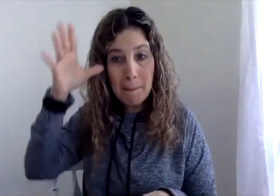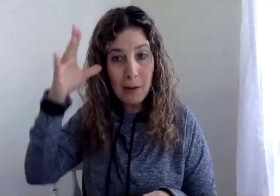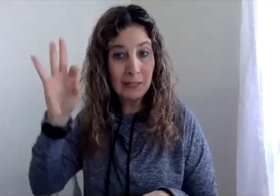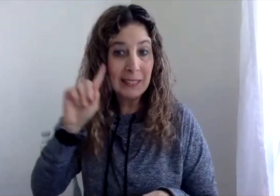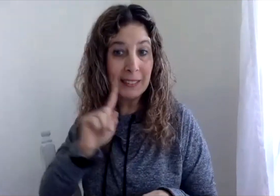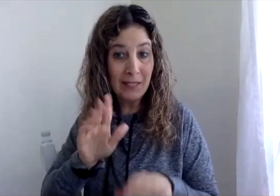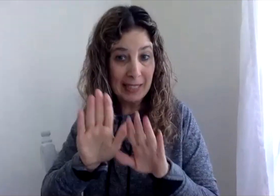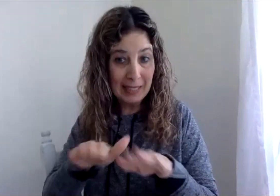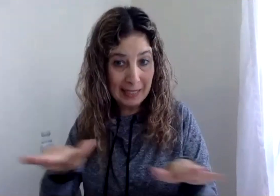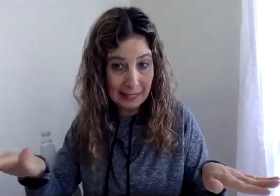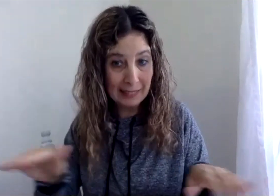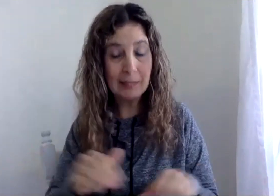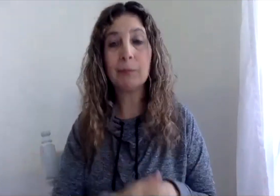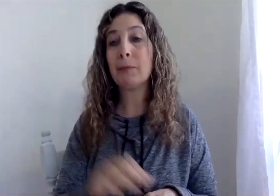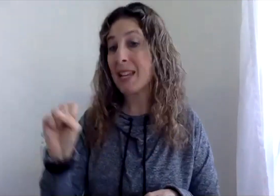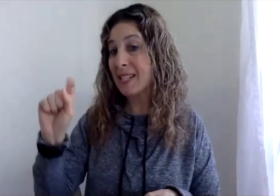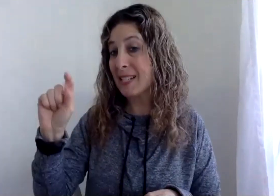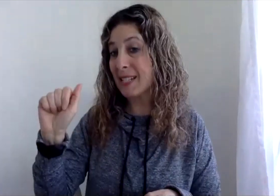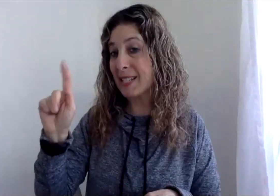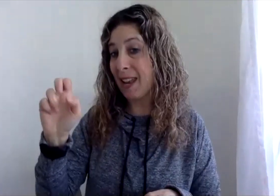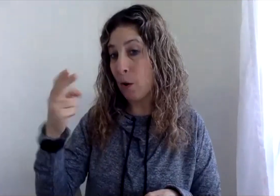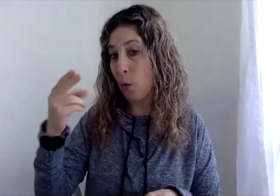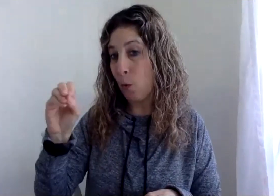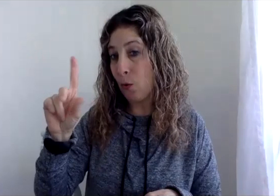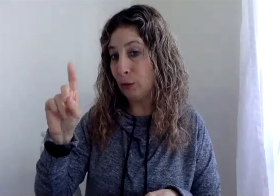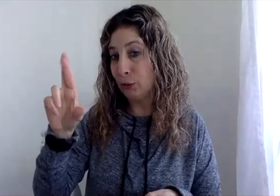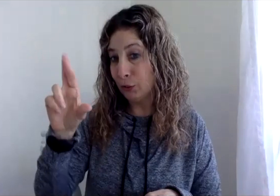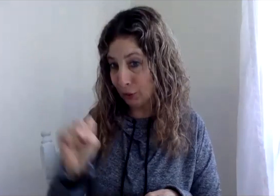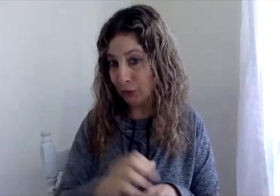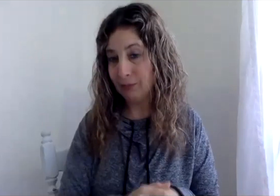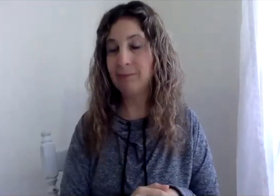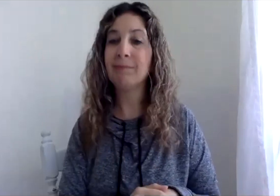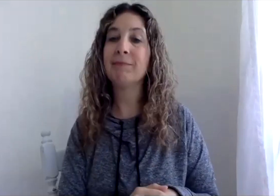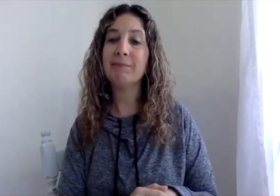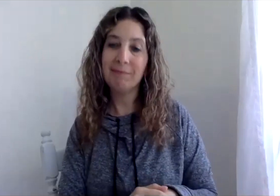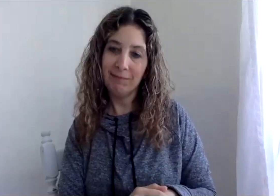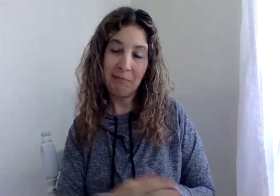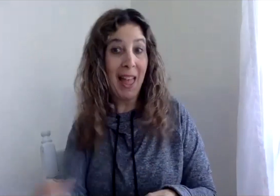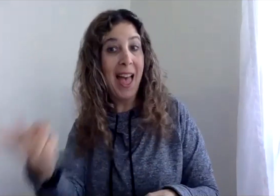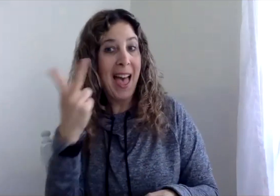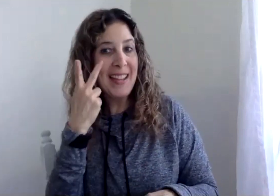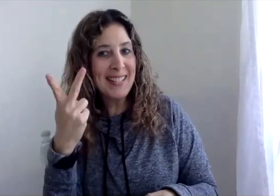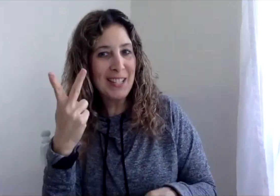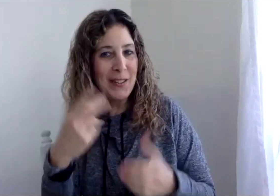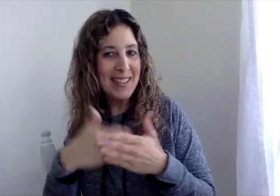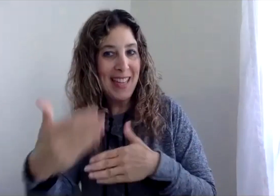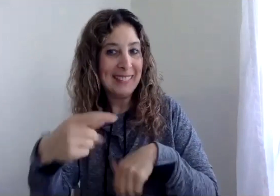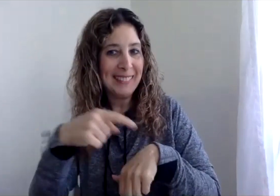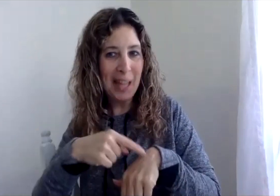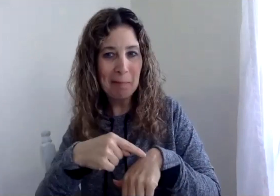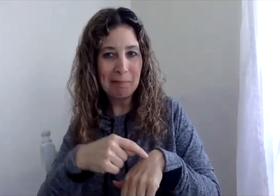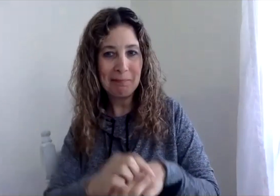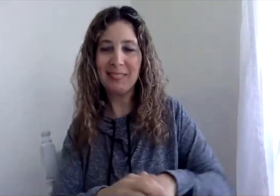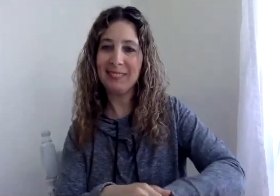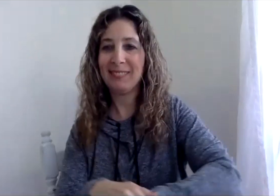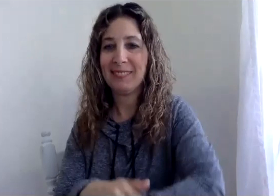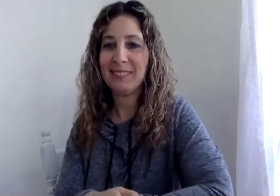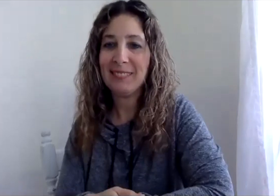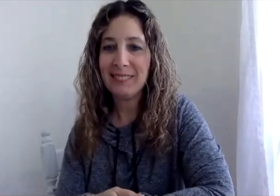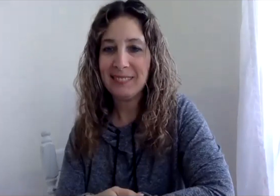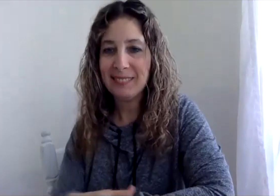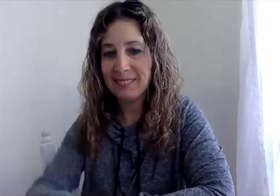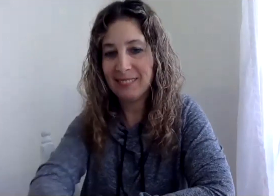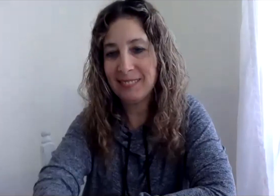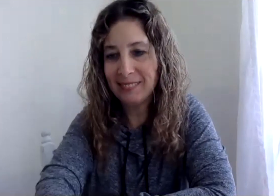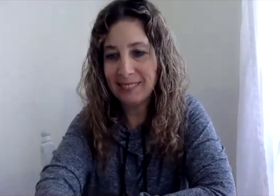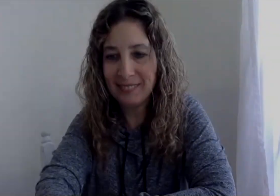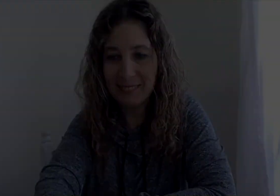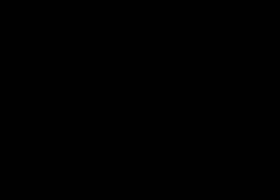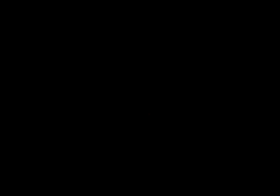members of our association, parents of deaf children, all the stakeholders, see you next time.